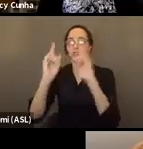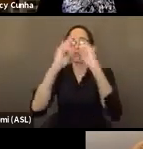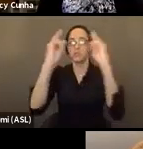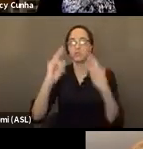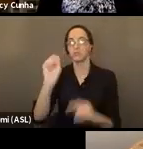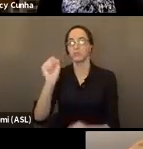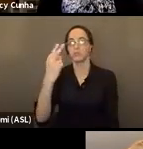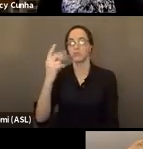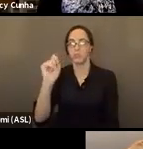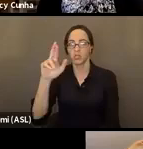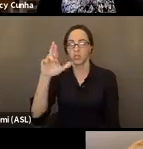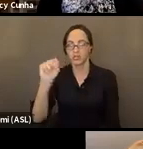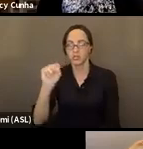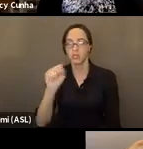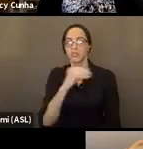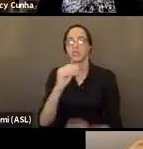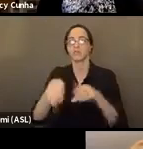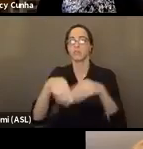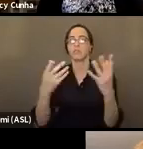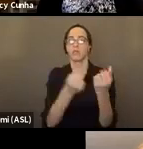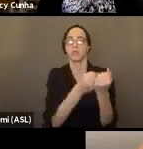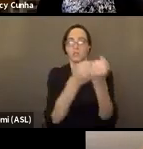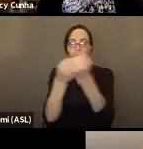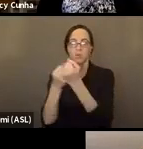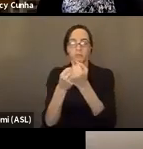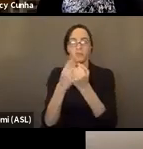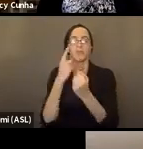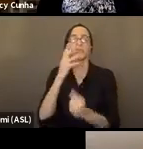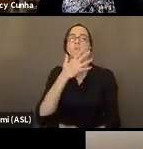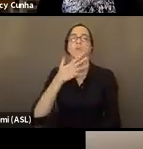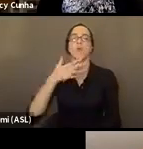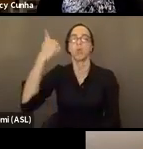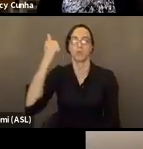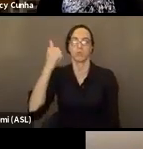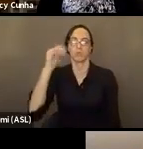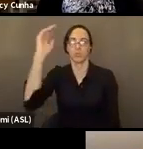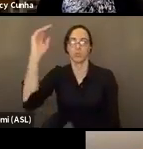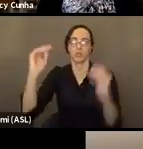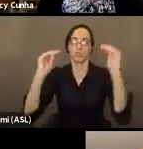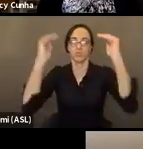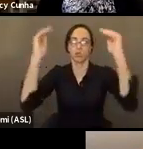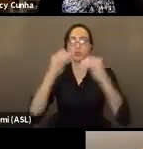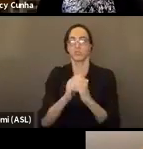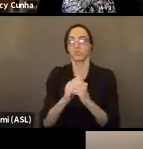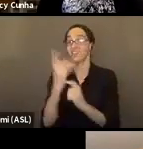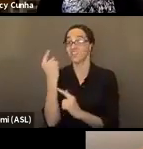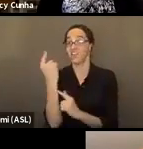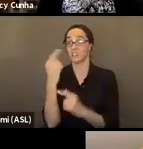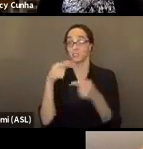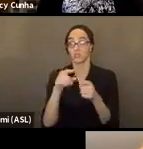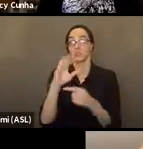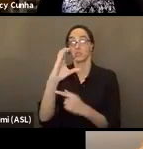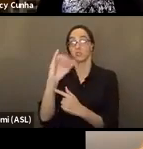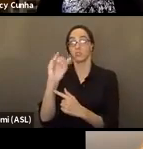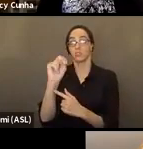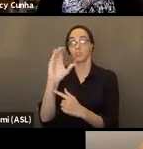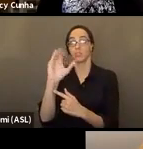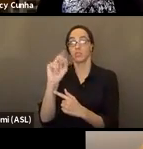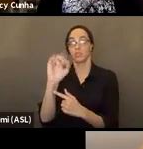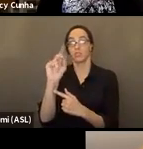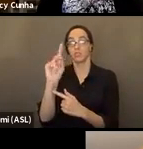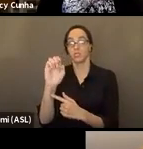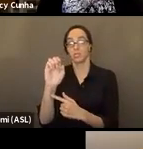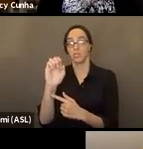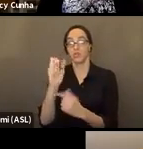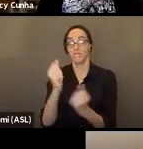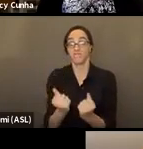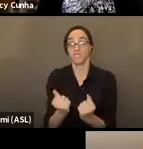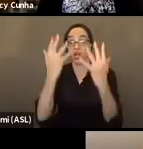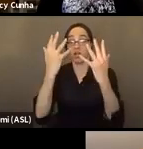we had um last year at the during the kincaid fire we had um the fast team put in over 700 hours of